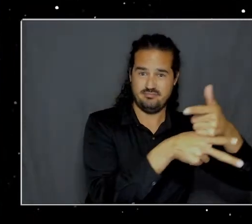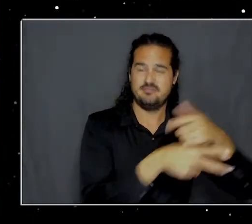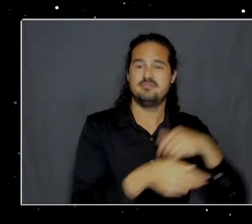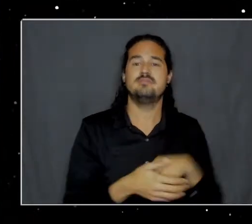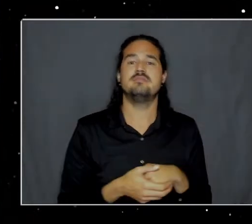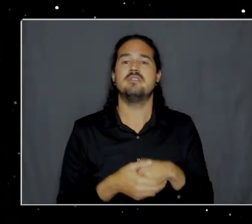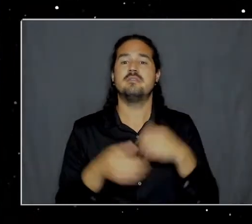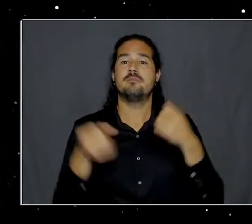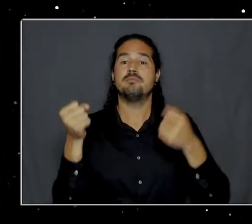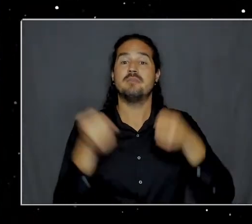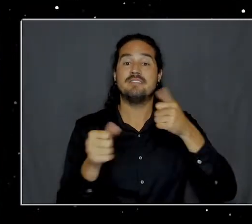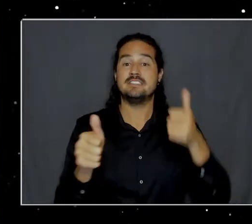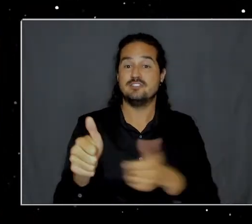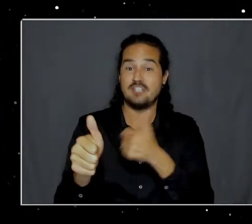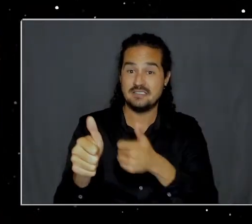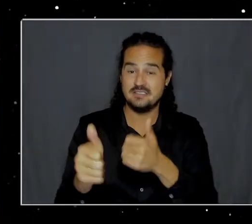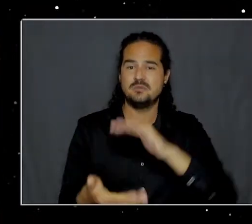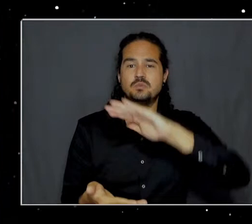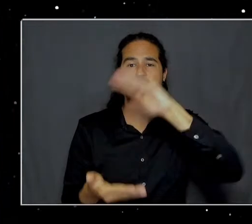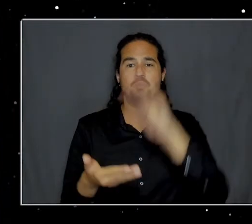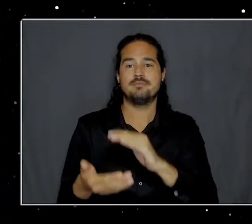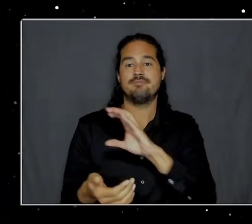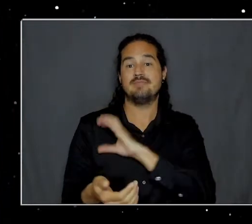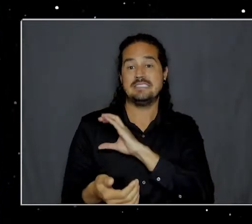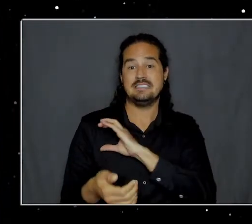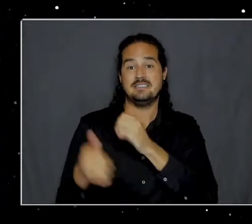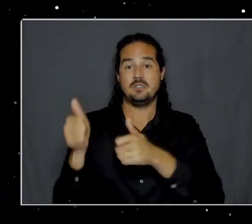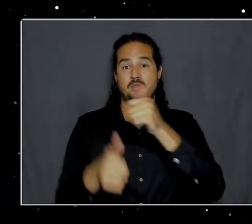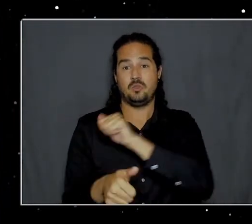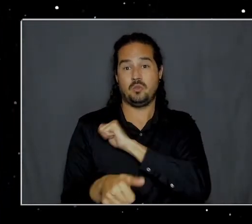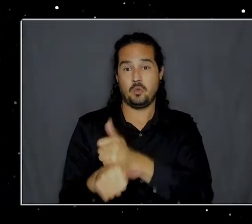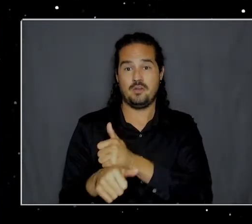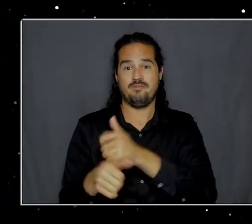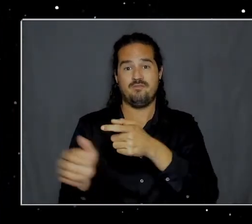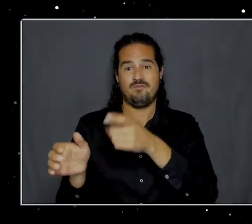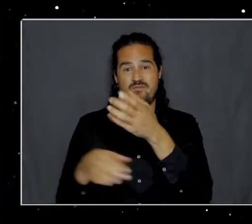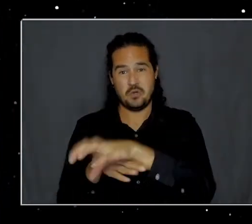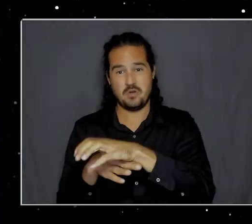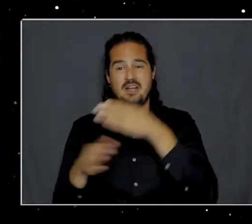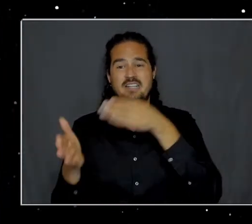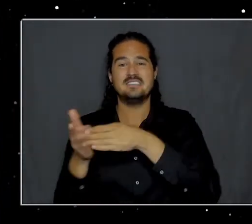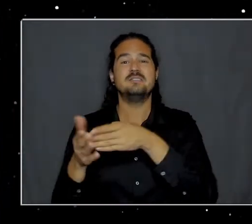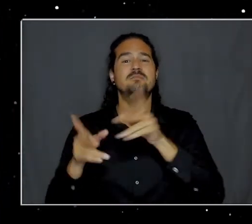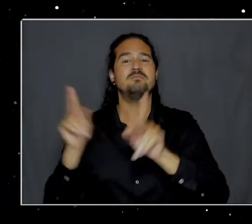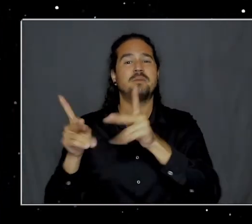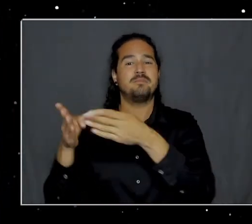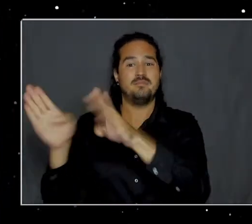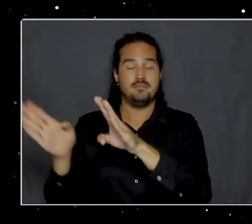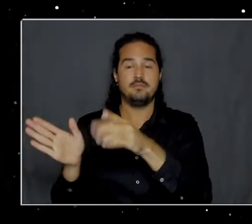WE'VE REDUCED THE POLICE'S AUTHORITY TO USE FORCE AGAINST MEMBERS OF THE PUBLIC, AND WE'VE